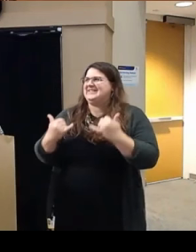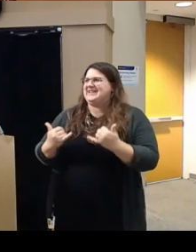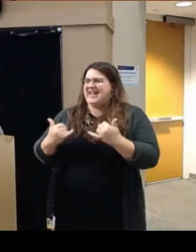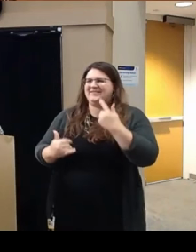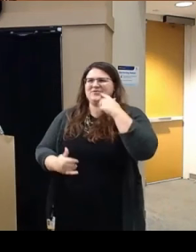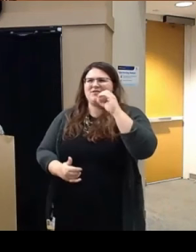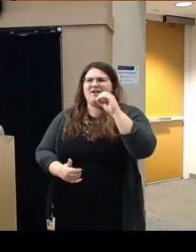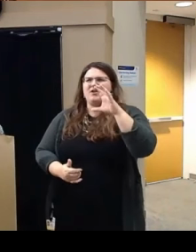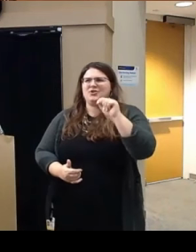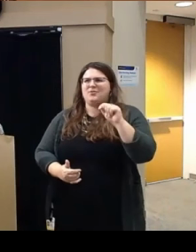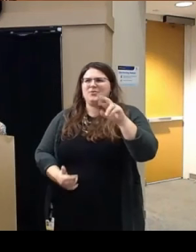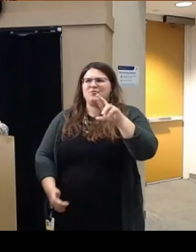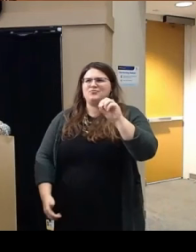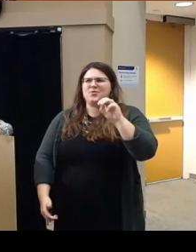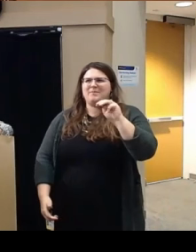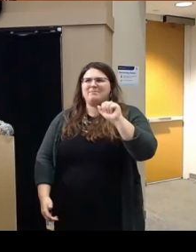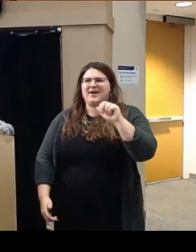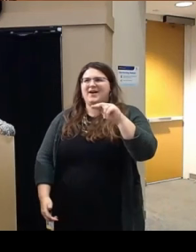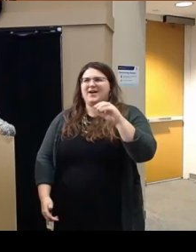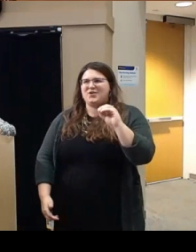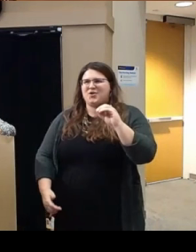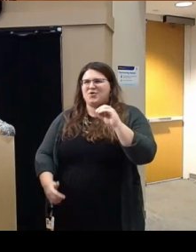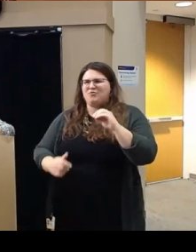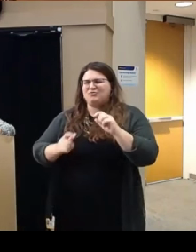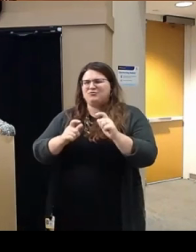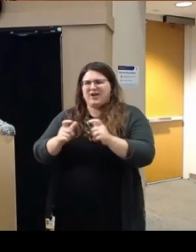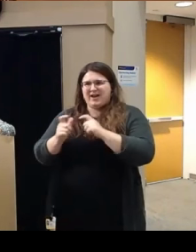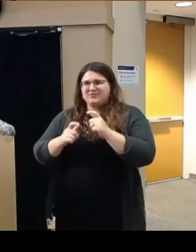October Romano rounds I'm sui javani I am the vice chair for